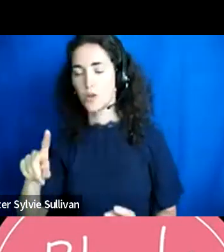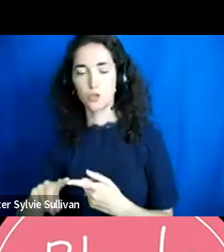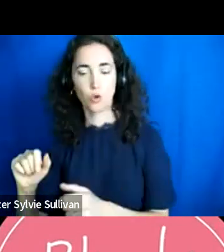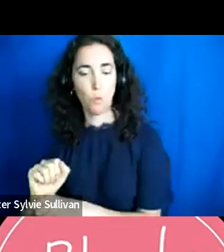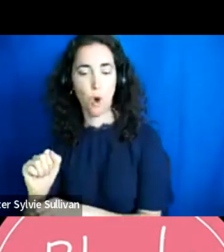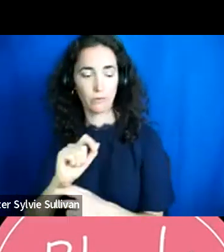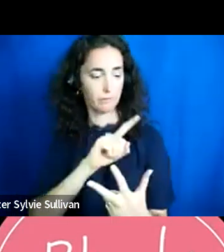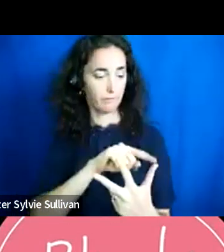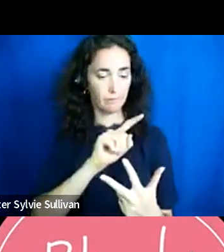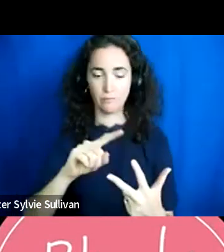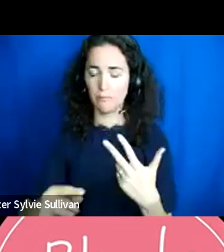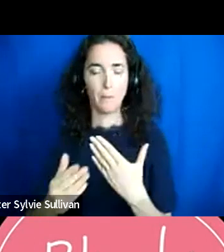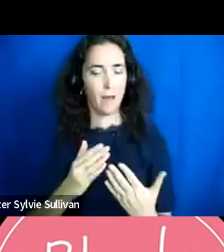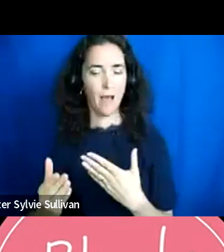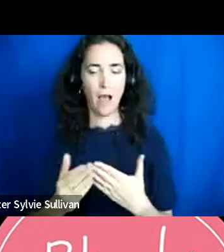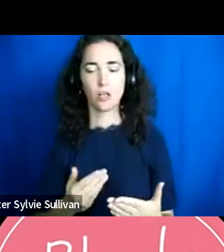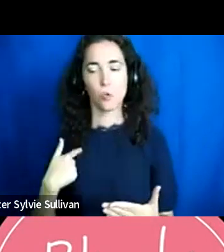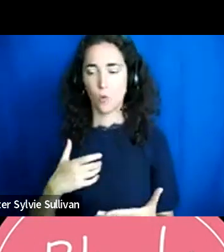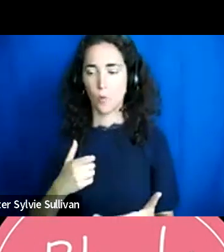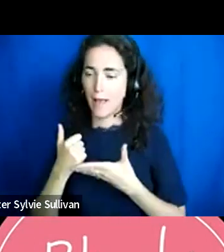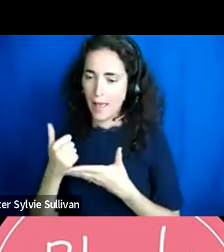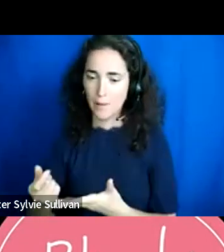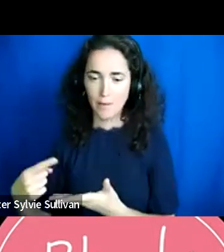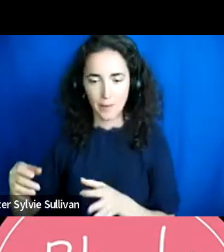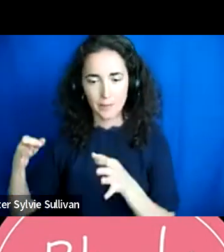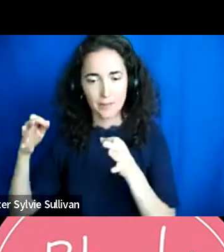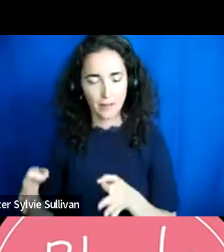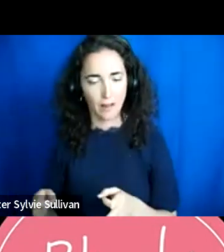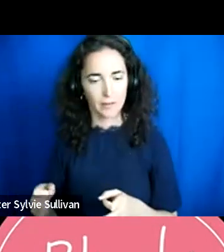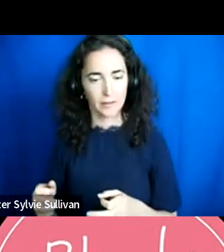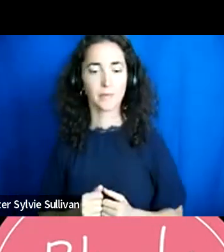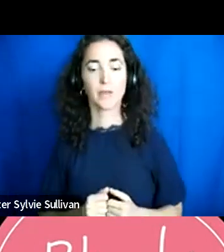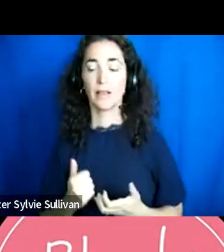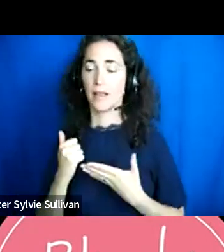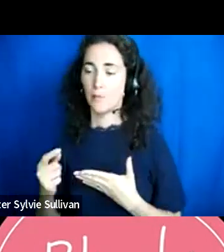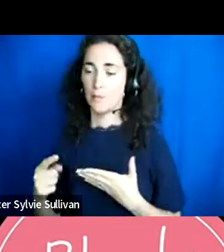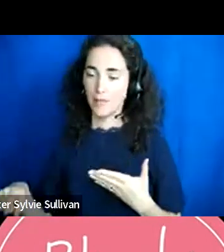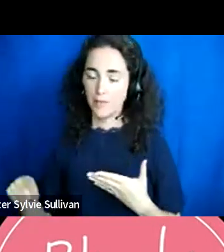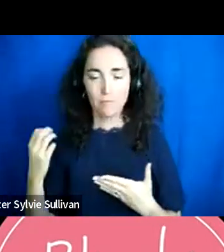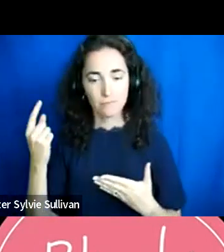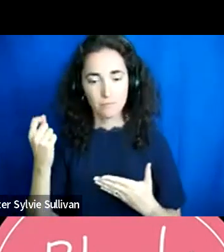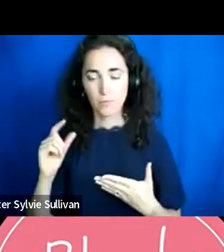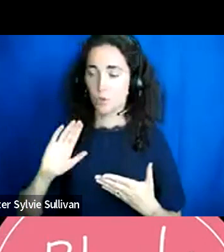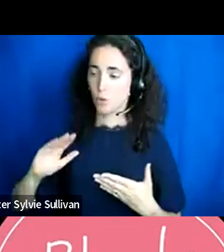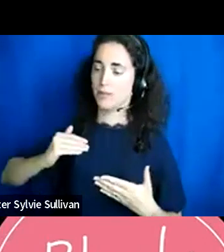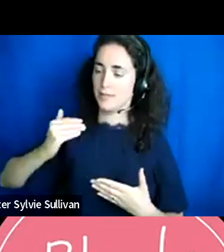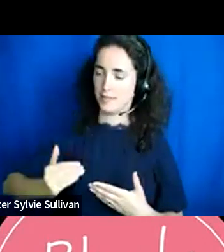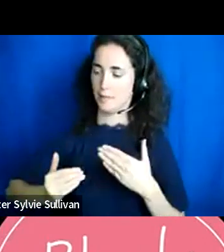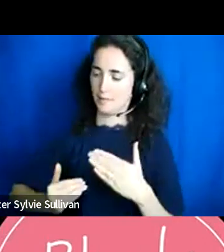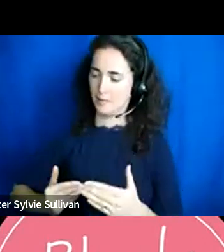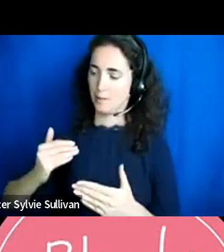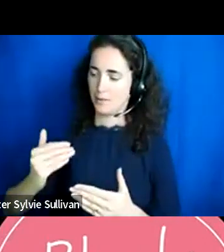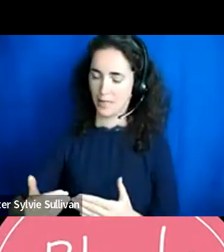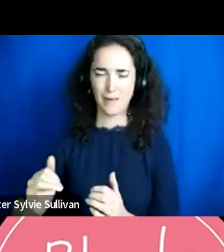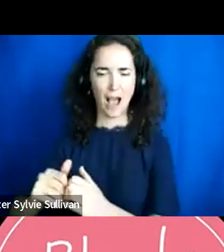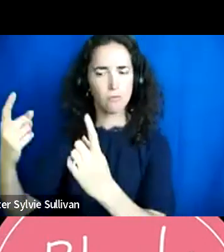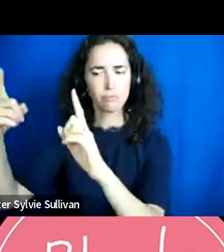employment. we wanna help them make those decisions along the way and help them realize the steps that they need to take to make that happen.